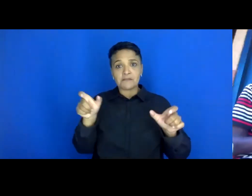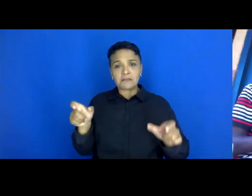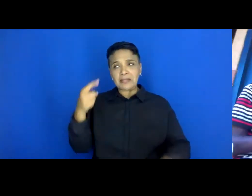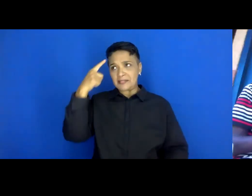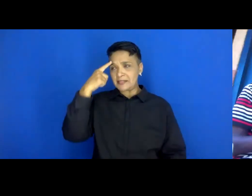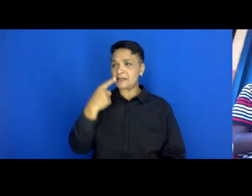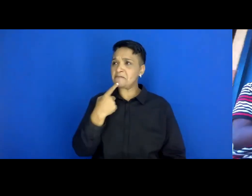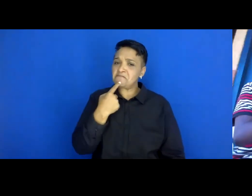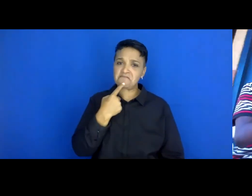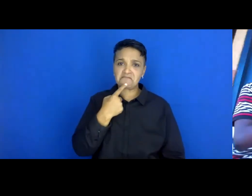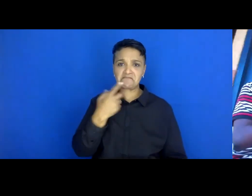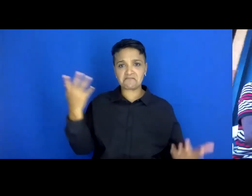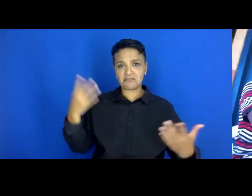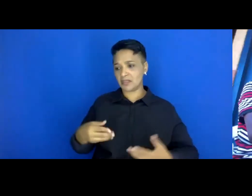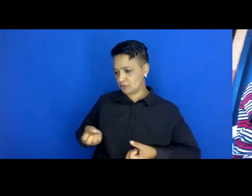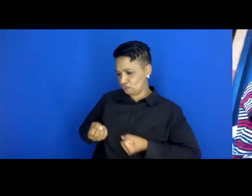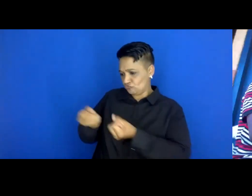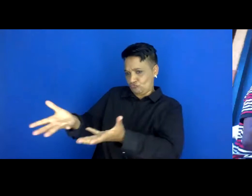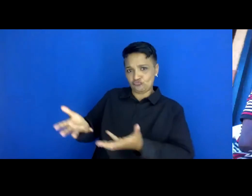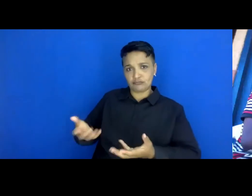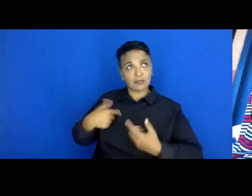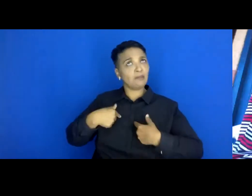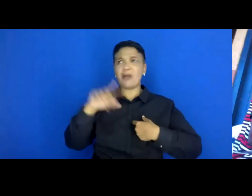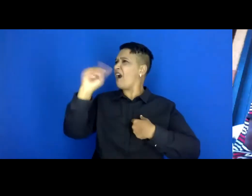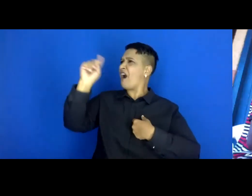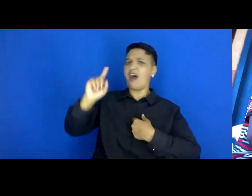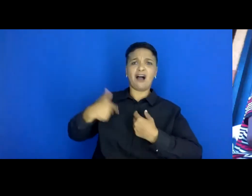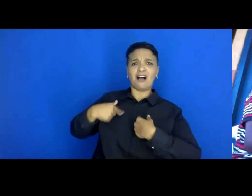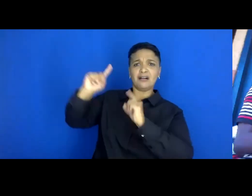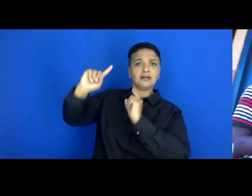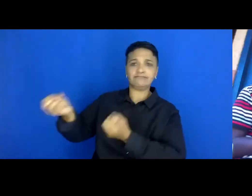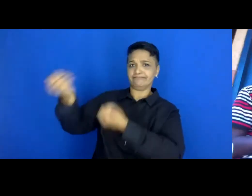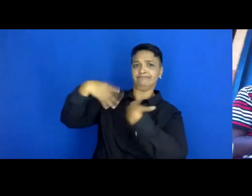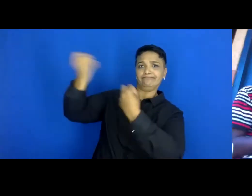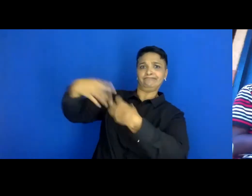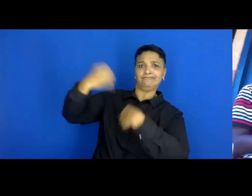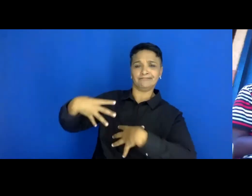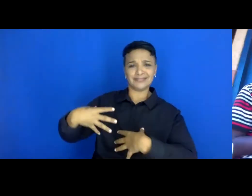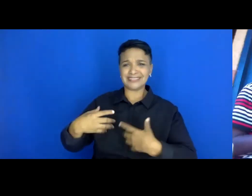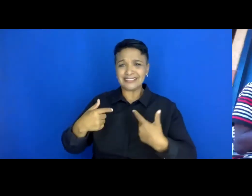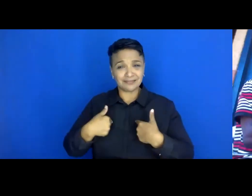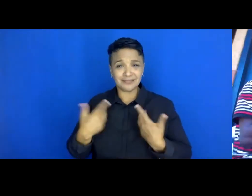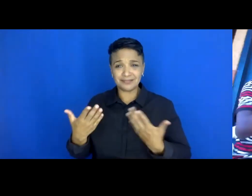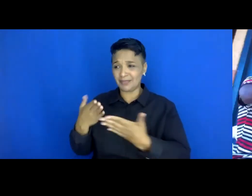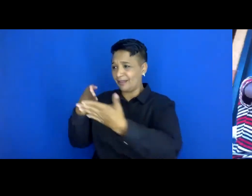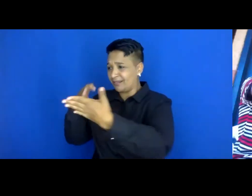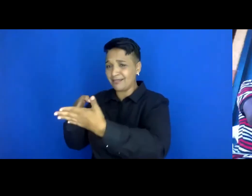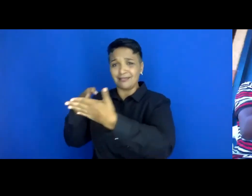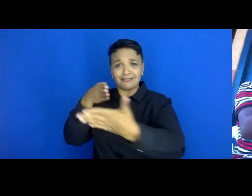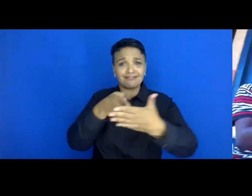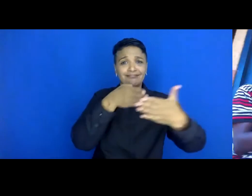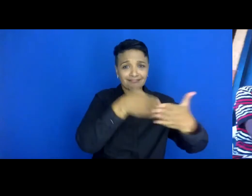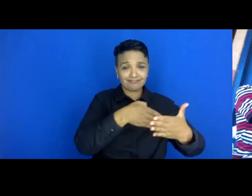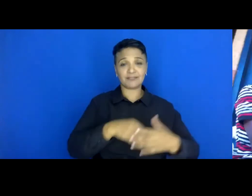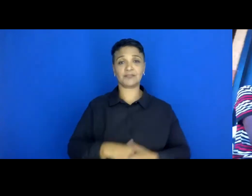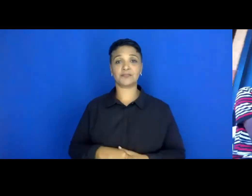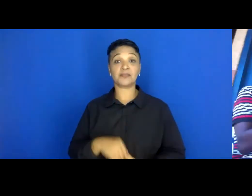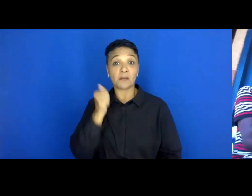anytime they want so it has been easy to access everything in life parents who used to support us